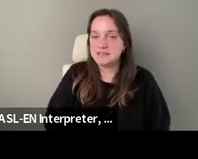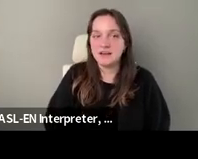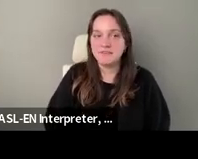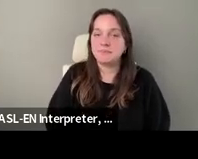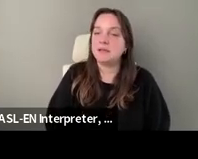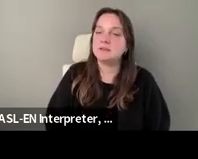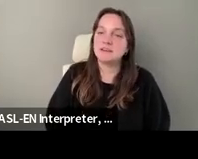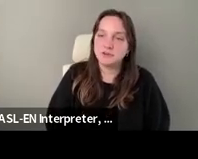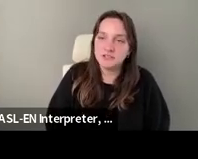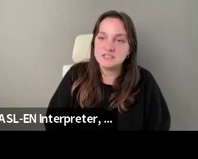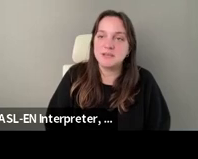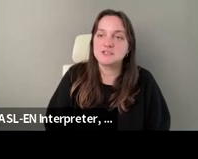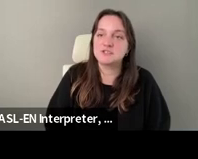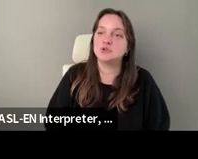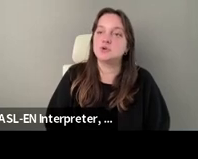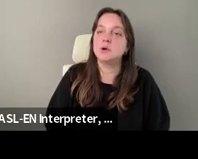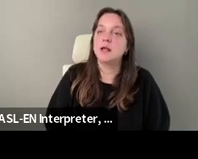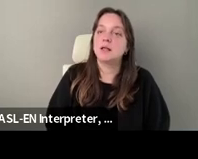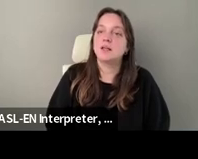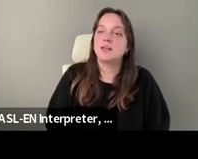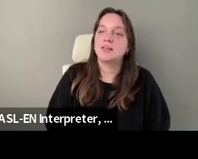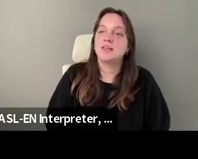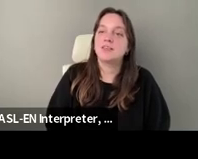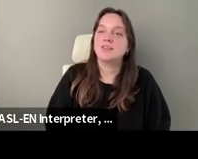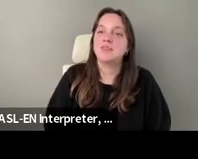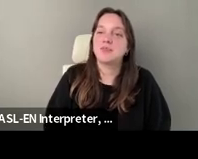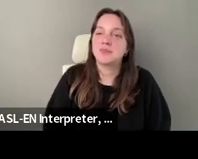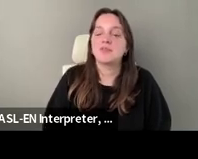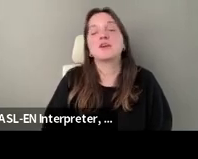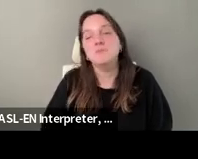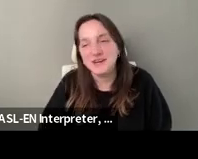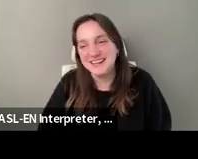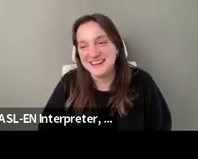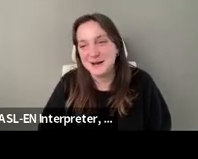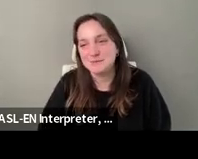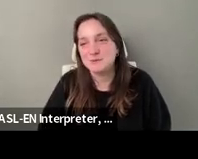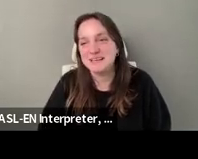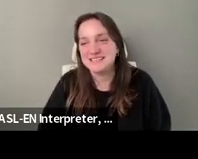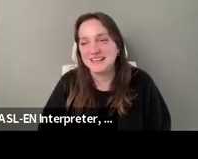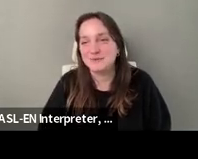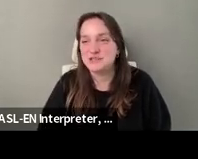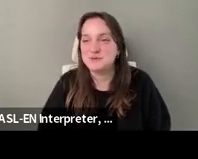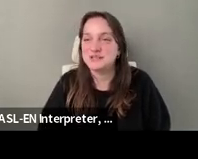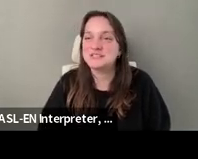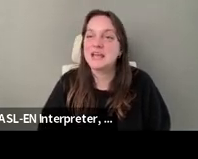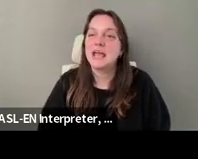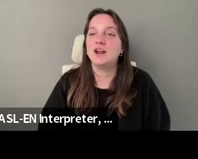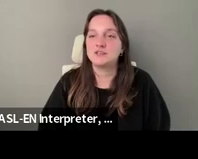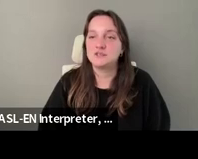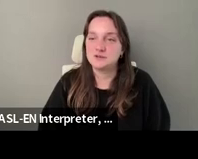being deaf. But deaf hood speaks to the community that comes with being sign language users. It